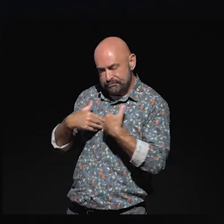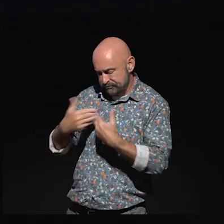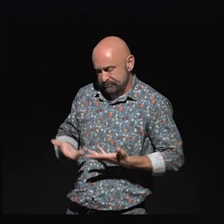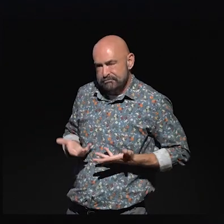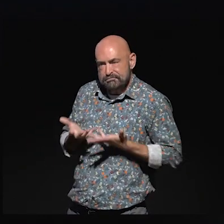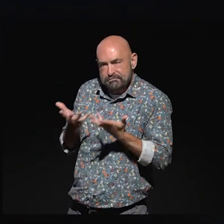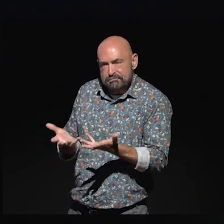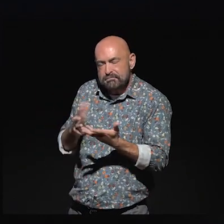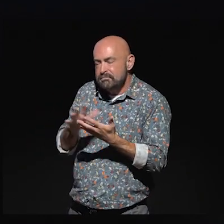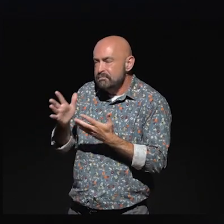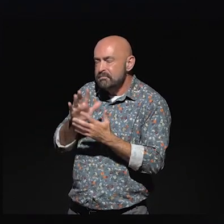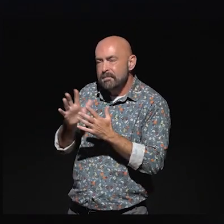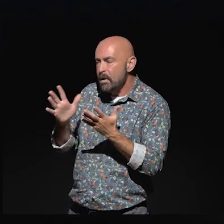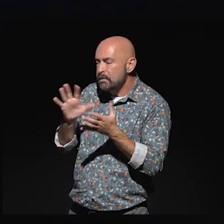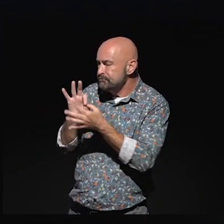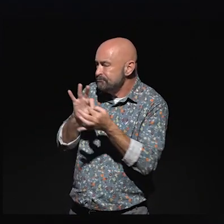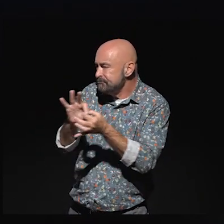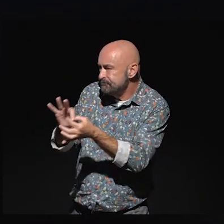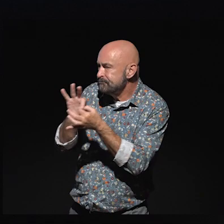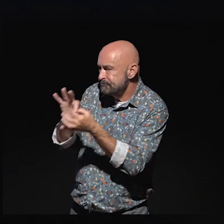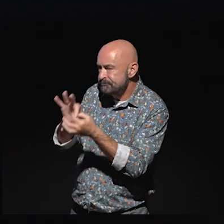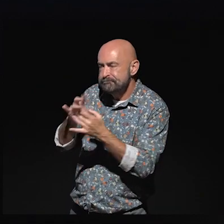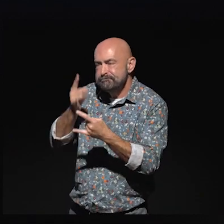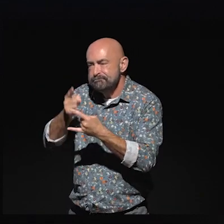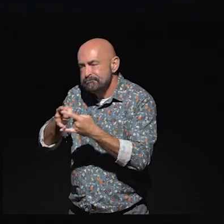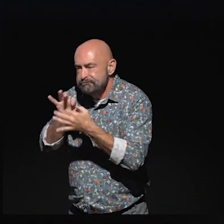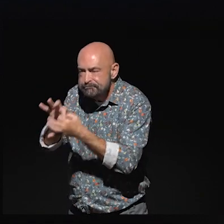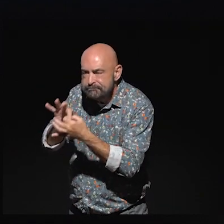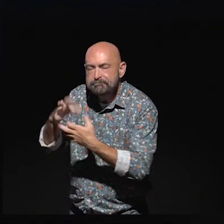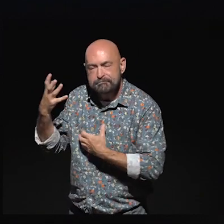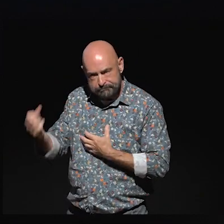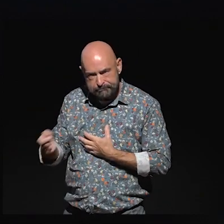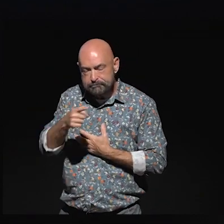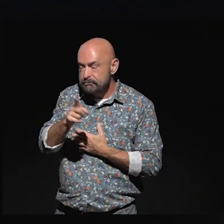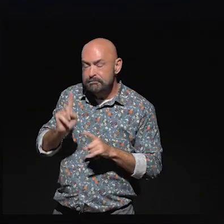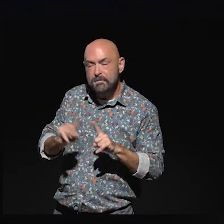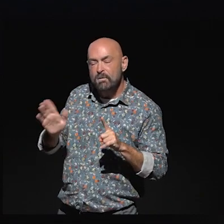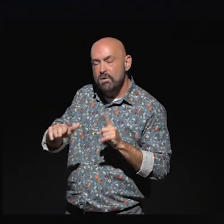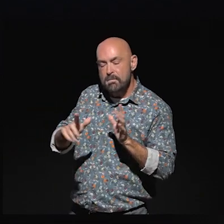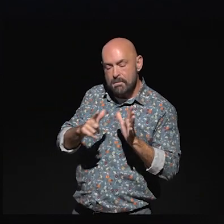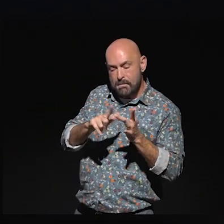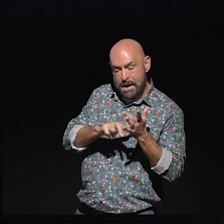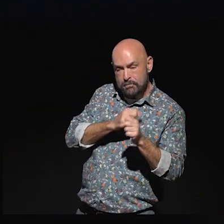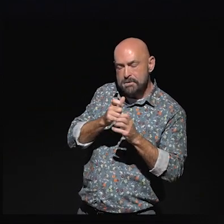suggesting a carnal relationship entirely unlike that of Ingres and Madame Moitessier.